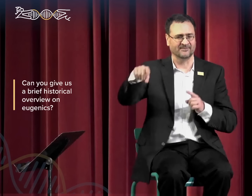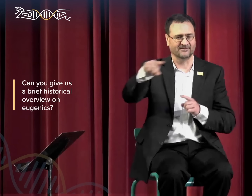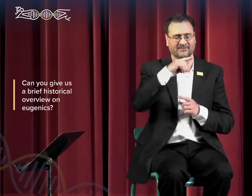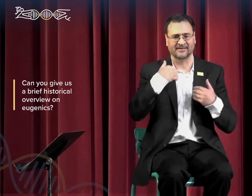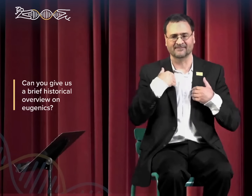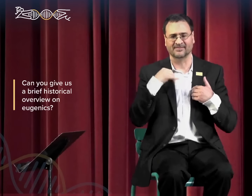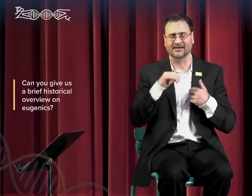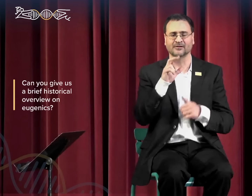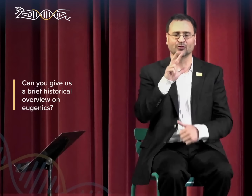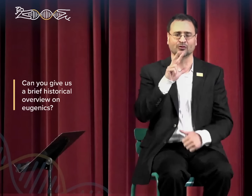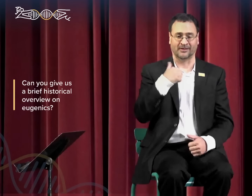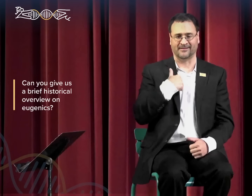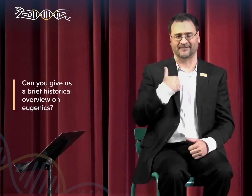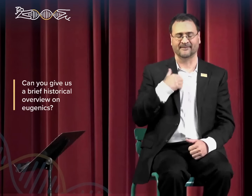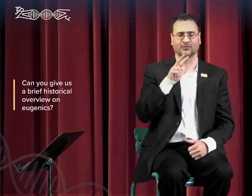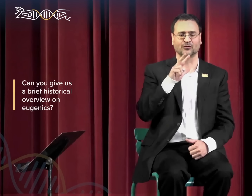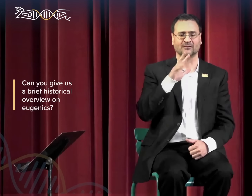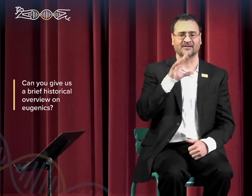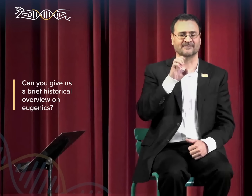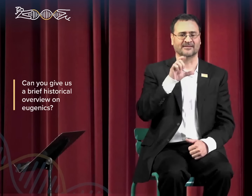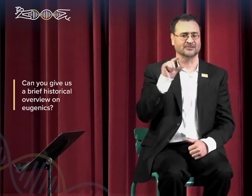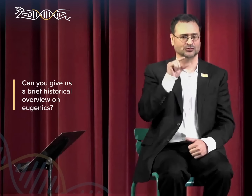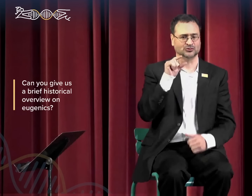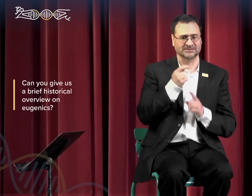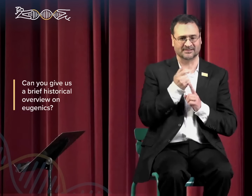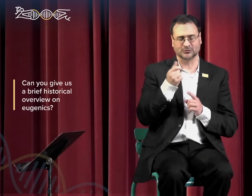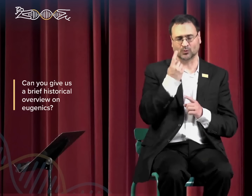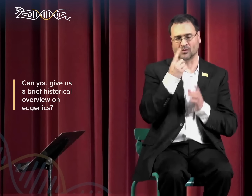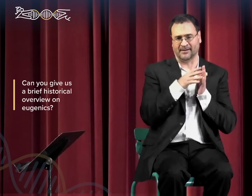half of those who are genetically Deaf have Connexin26.